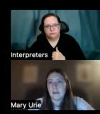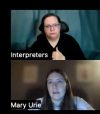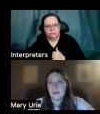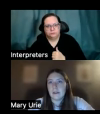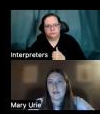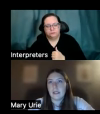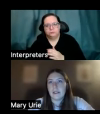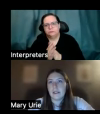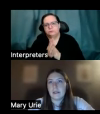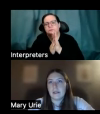All right.